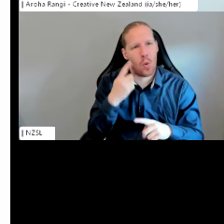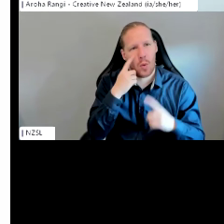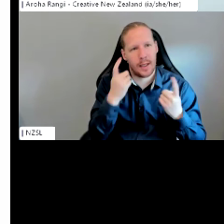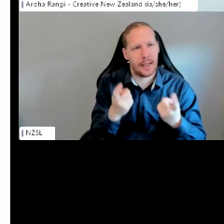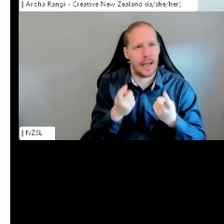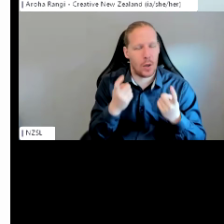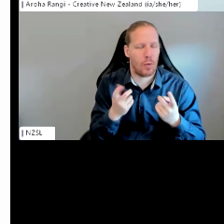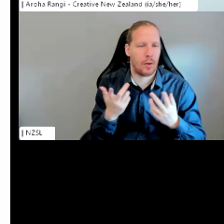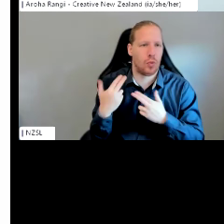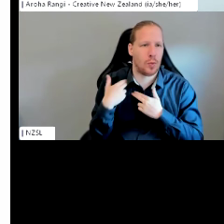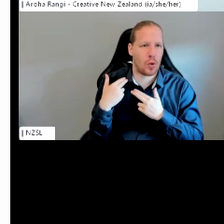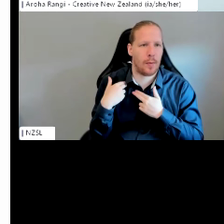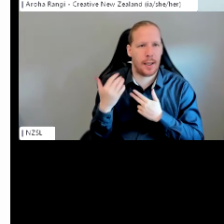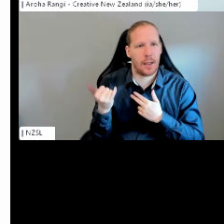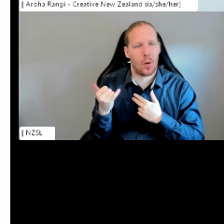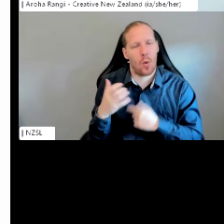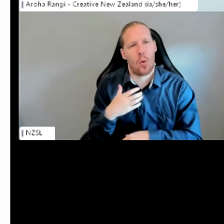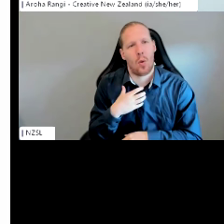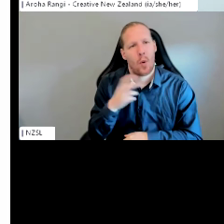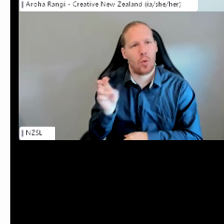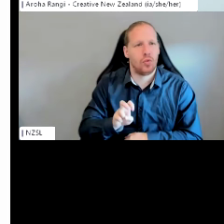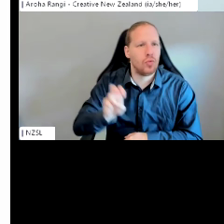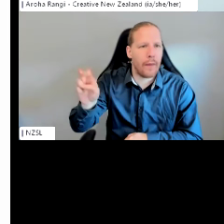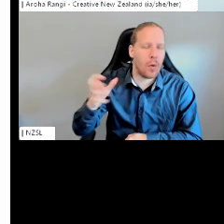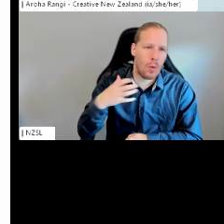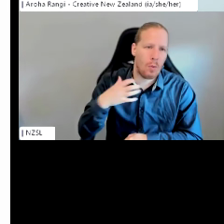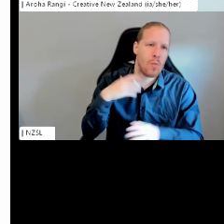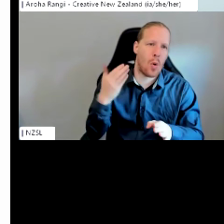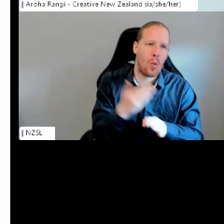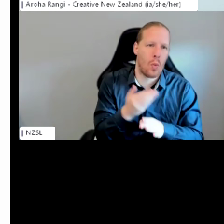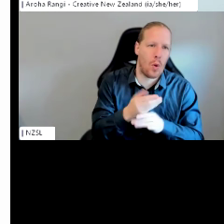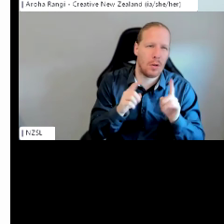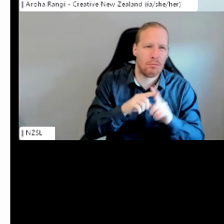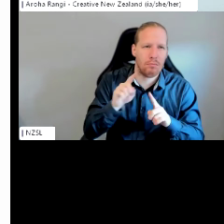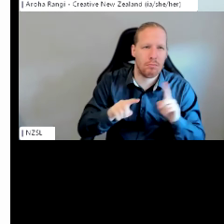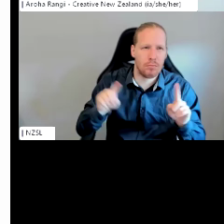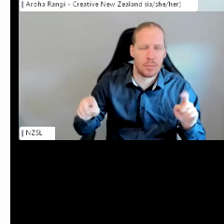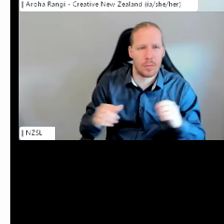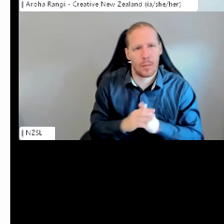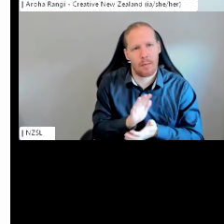maybe them themselves are still doing odd bits of work uh or other volunteering. Uh and so people